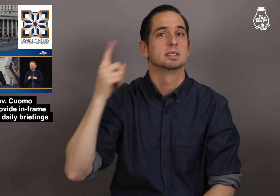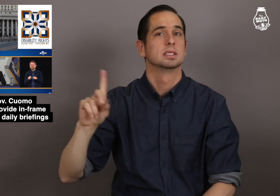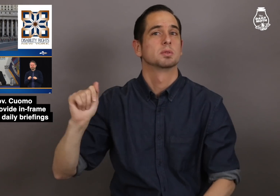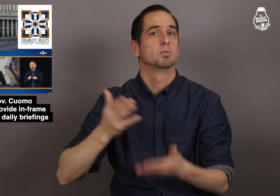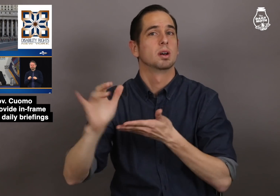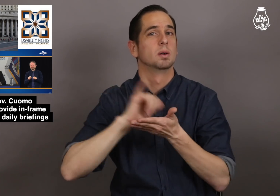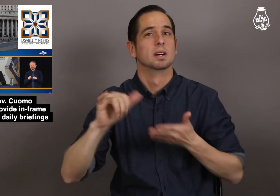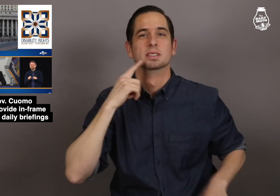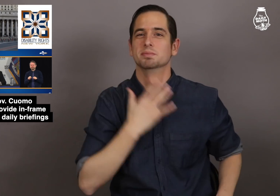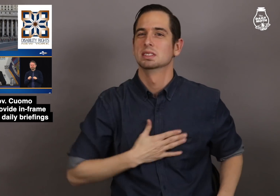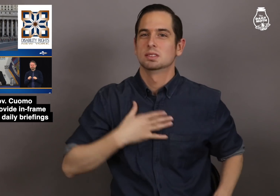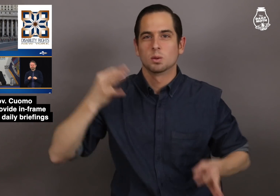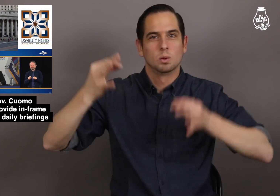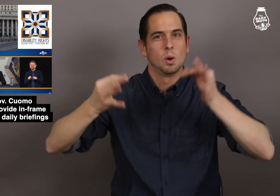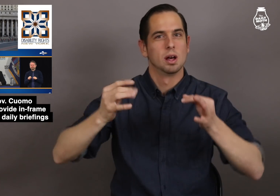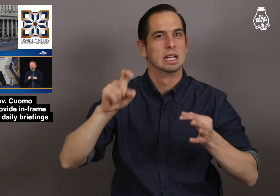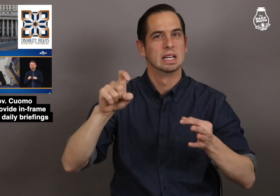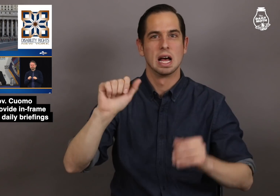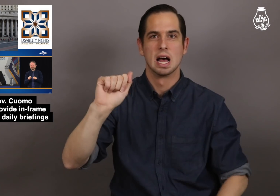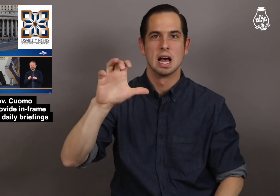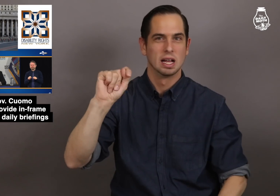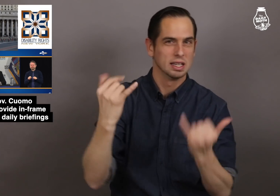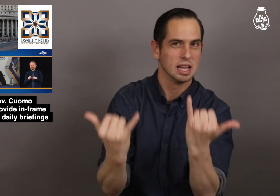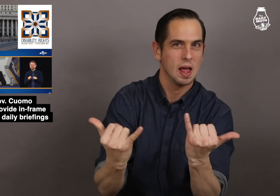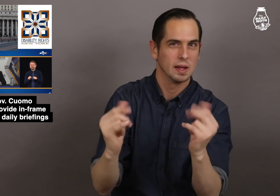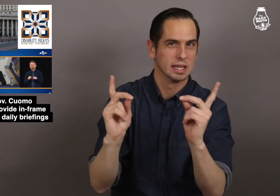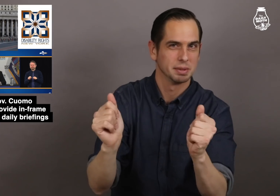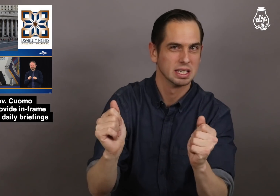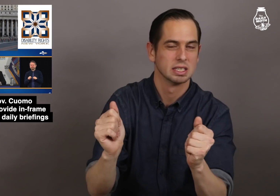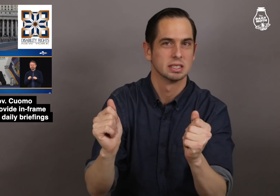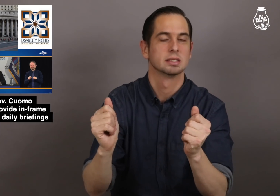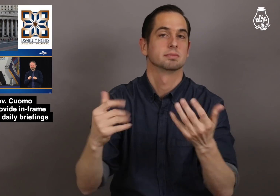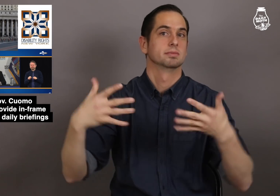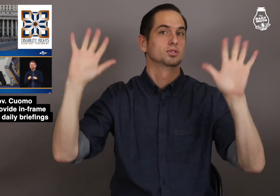but the DRNY requested for the court to act immediately.